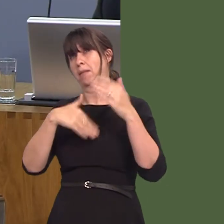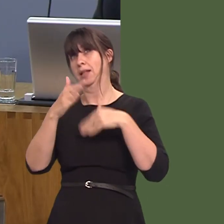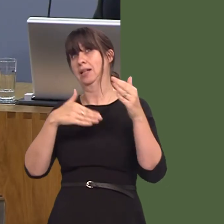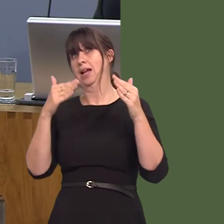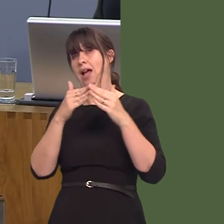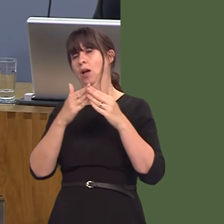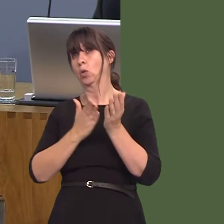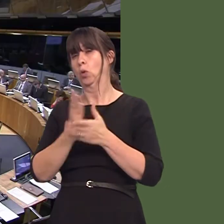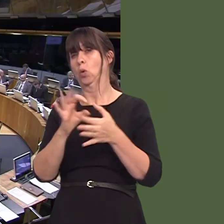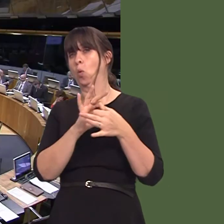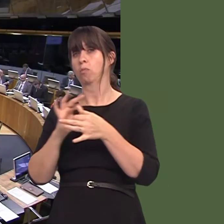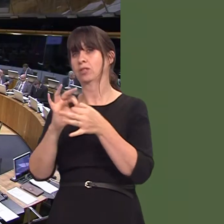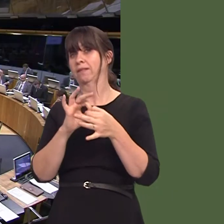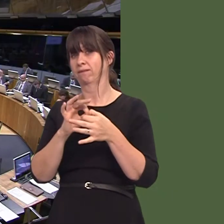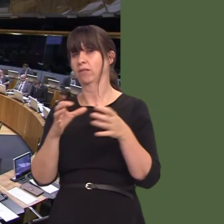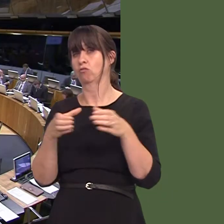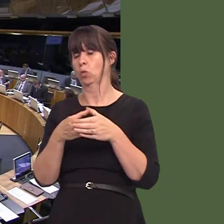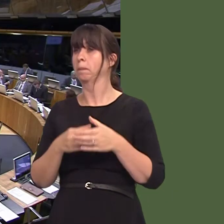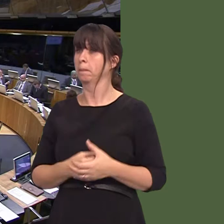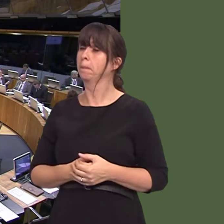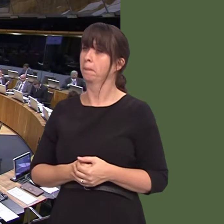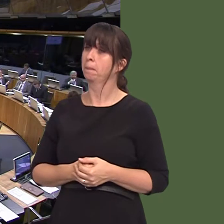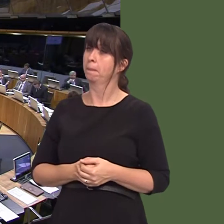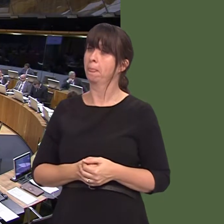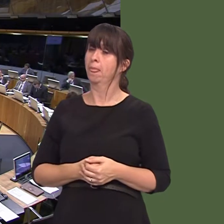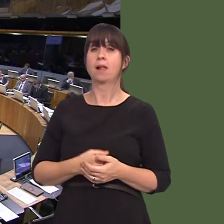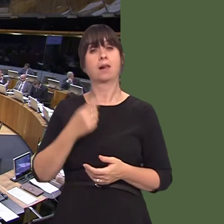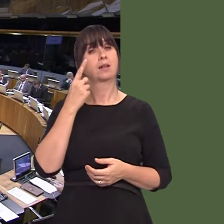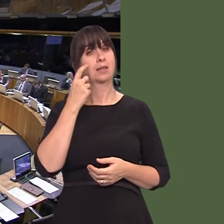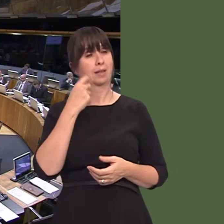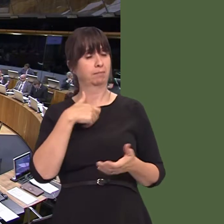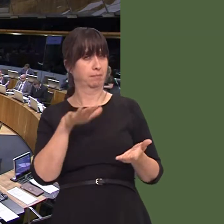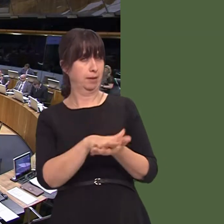Bethan Jenkins: First Minister, yesterday, I was pleased to be able to go out and be